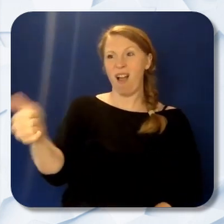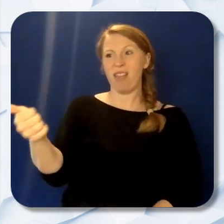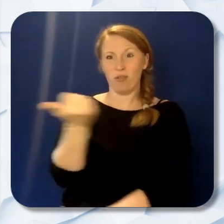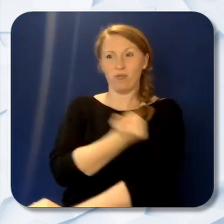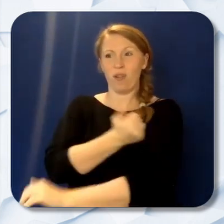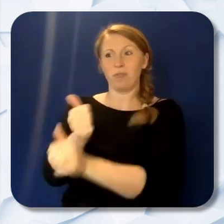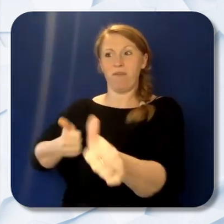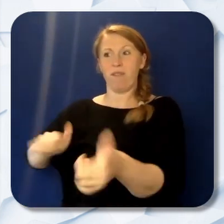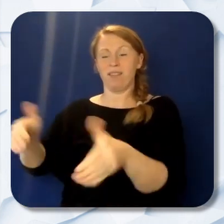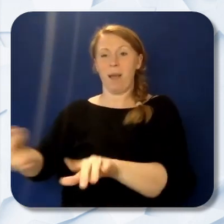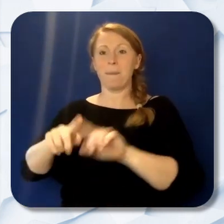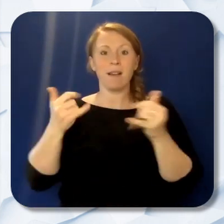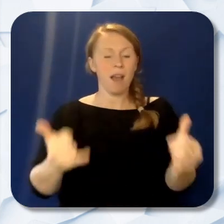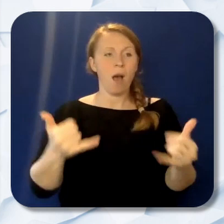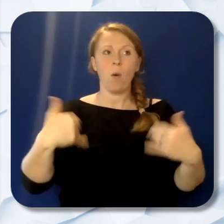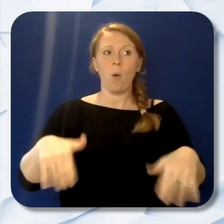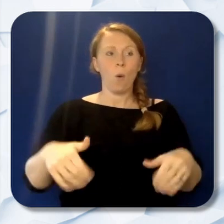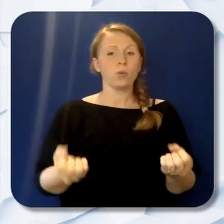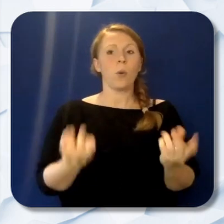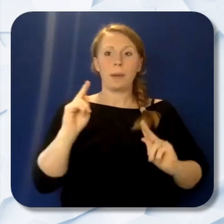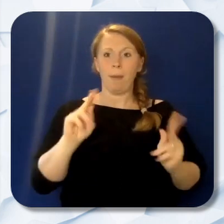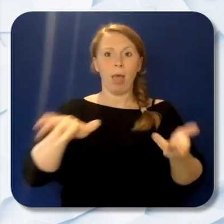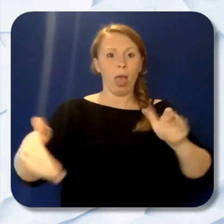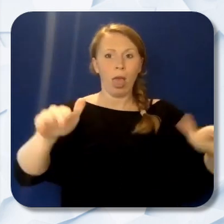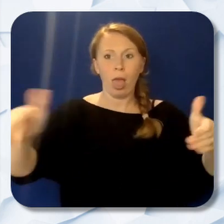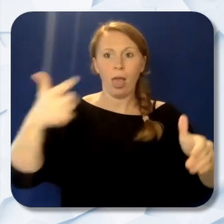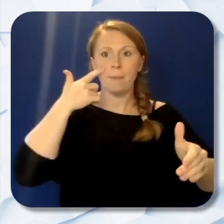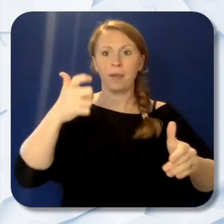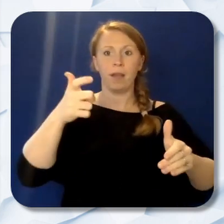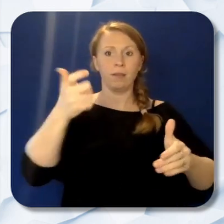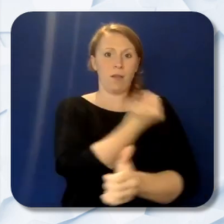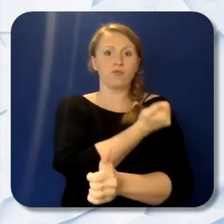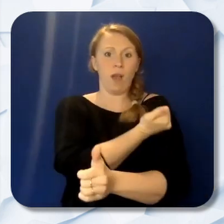States have more people dying between the ages of eighteen and forty-five from fentanyl and